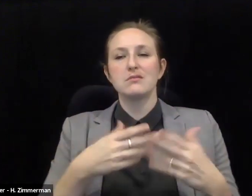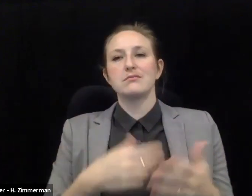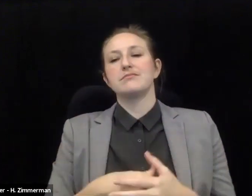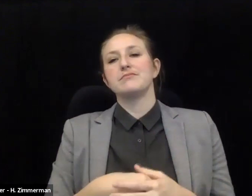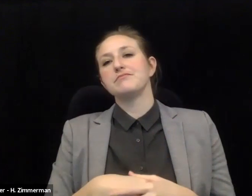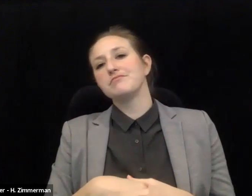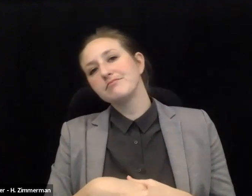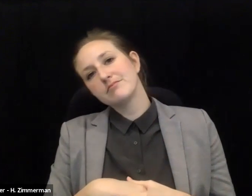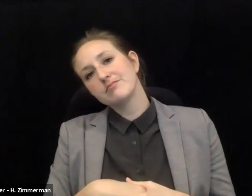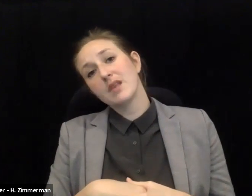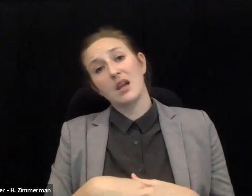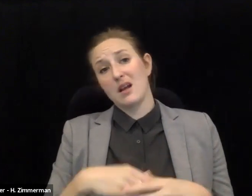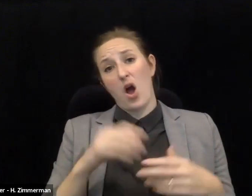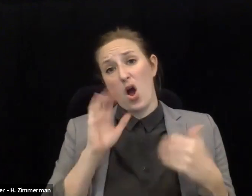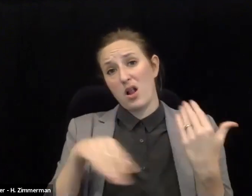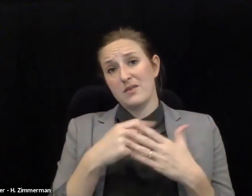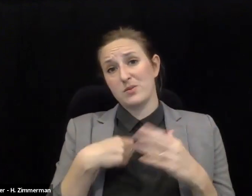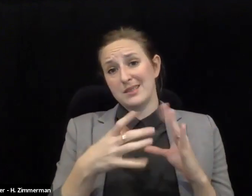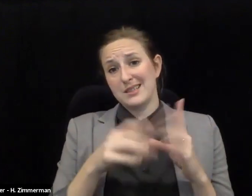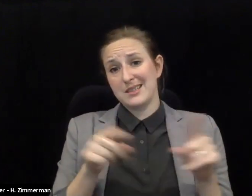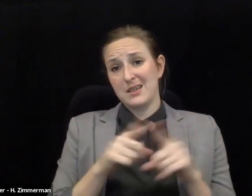I'm sure all of us would say the same for our teams like I'm incredibly proud